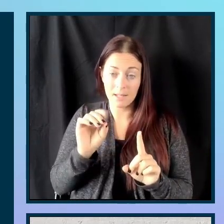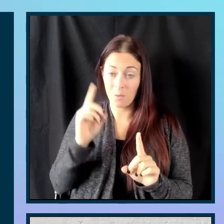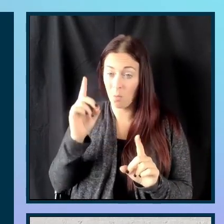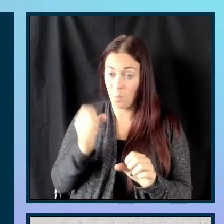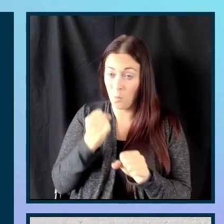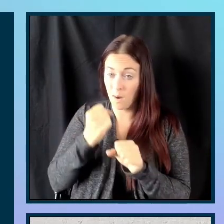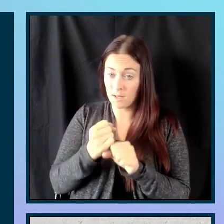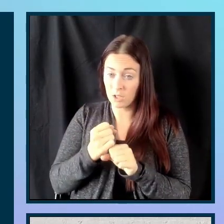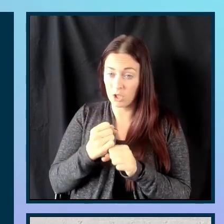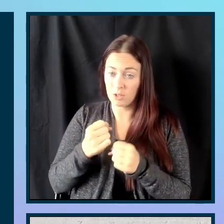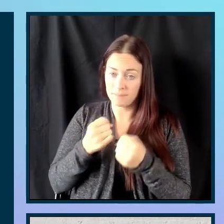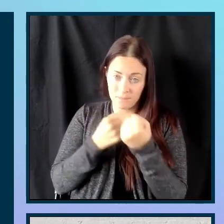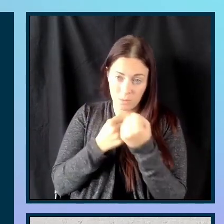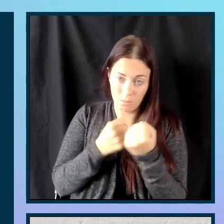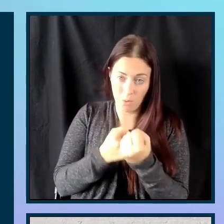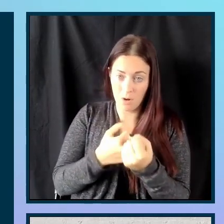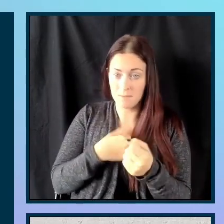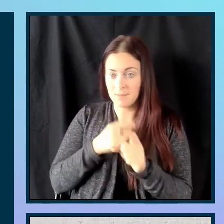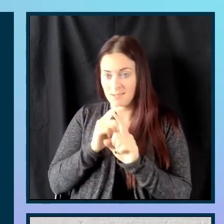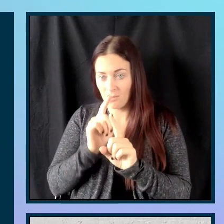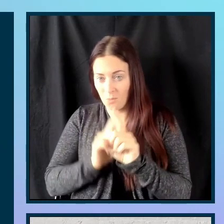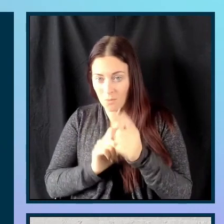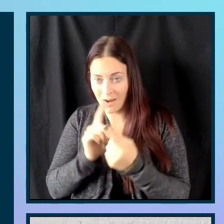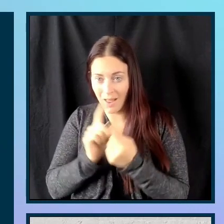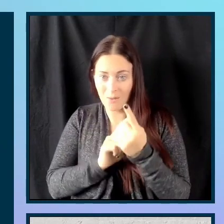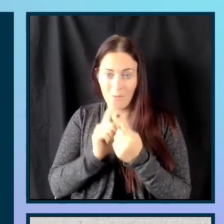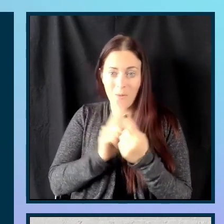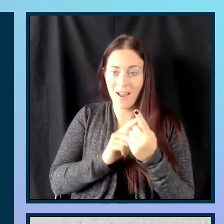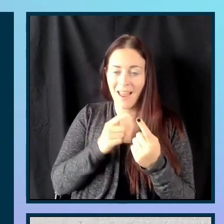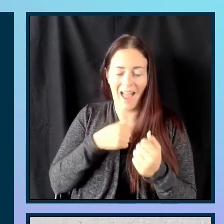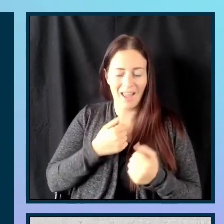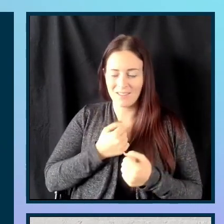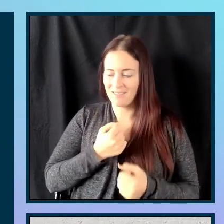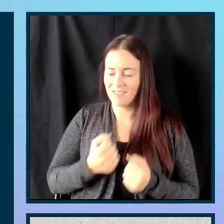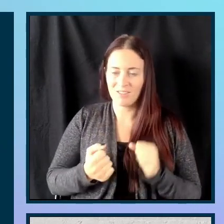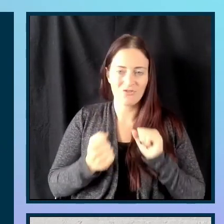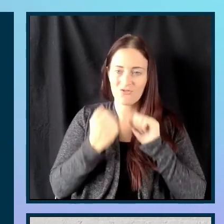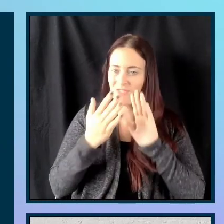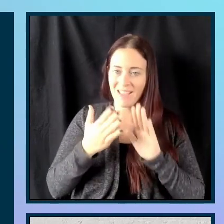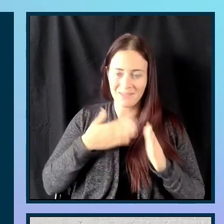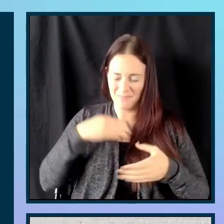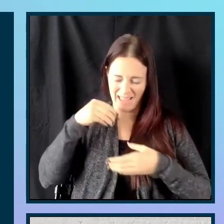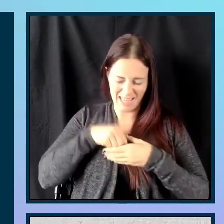I addressed my inner critic, chopped off all my hair, and developed three important things for a leader,